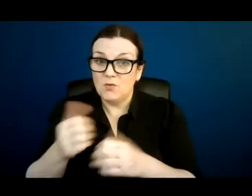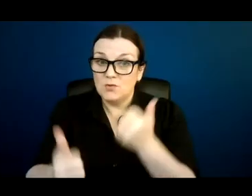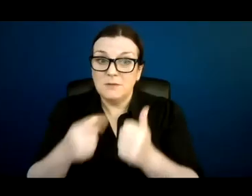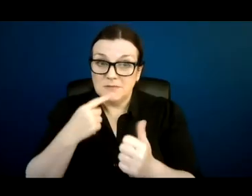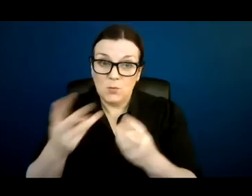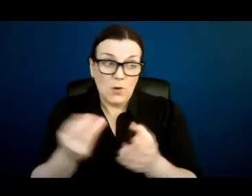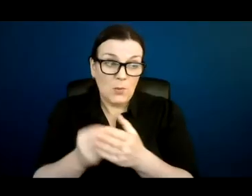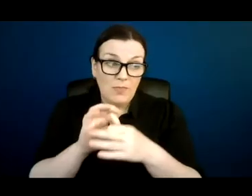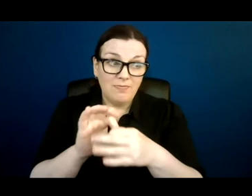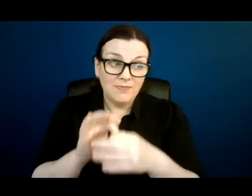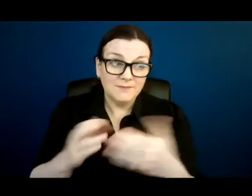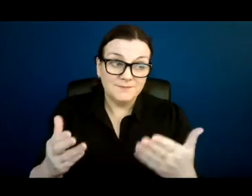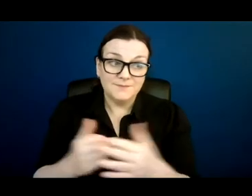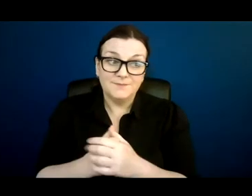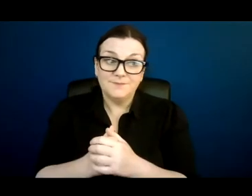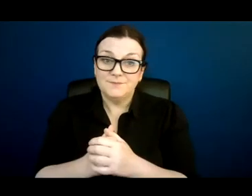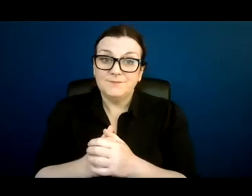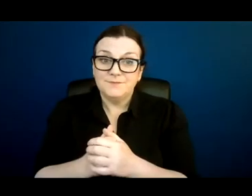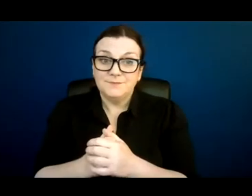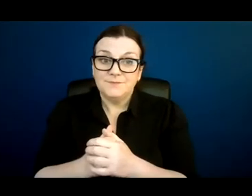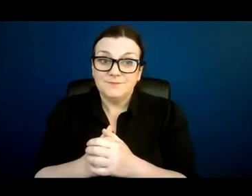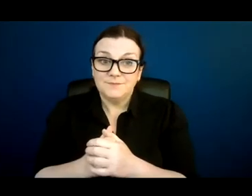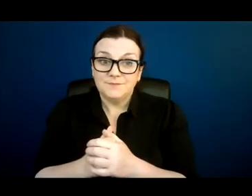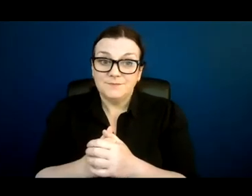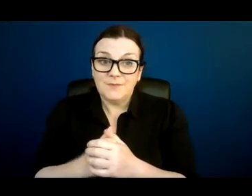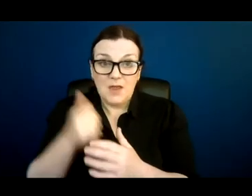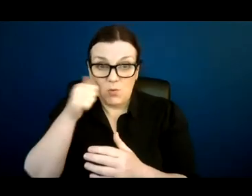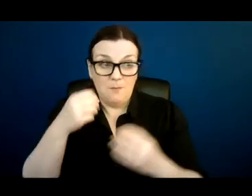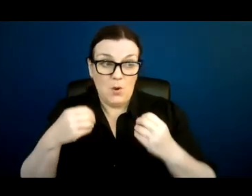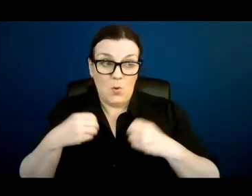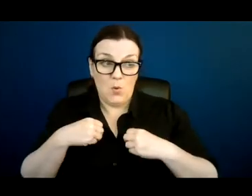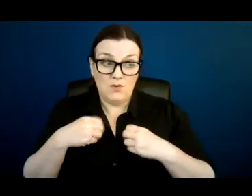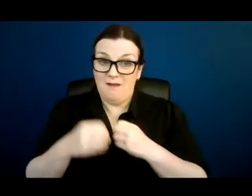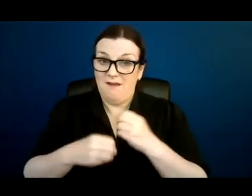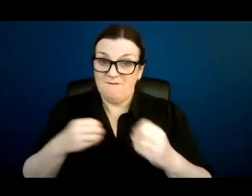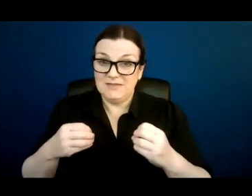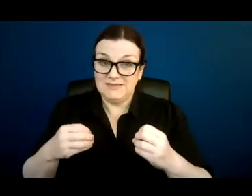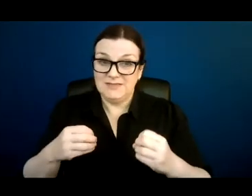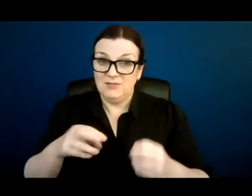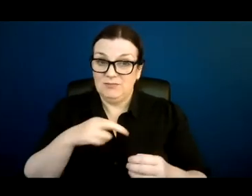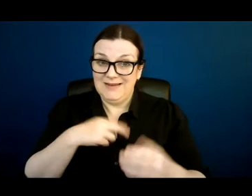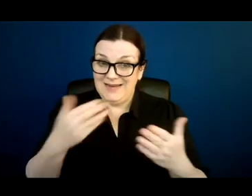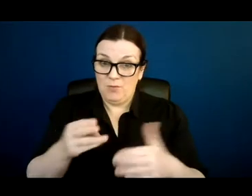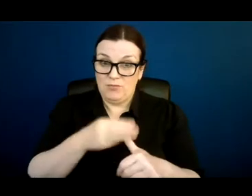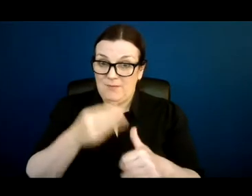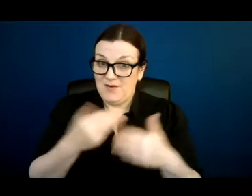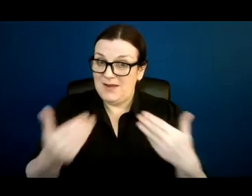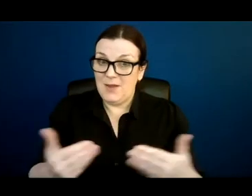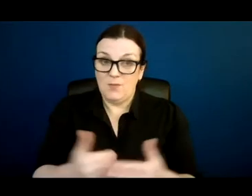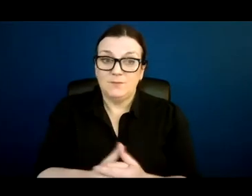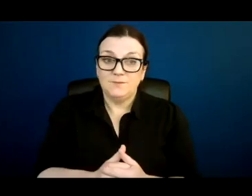the different bodies. But for my own office, we have to prepare now, but it's more than physical